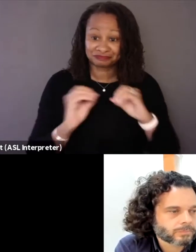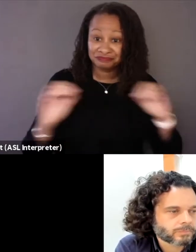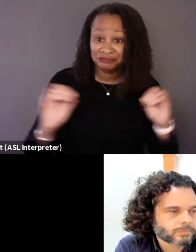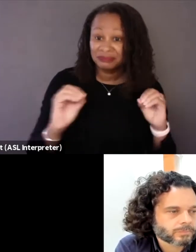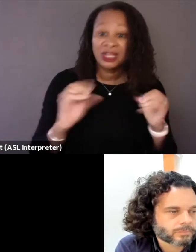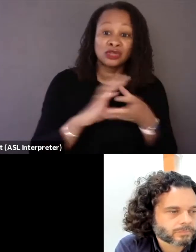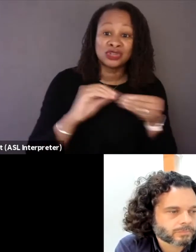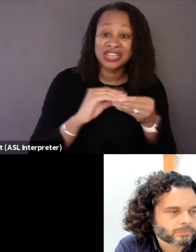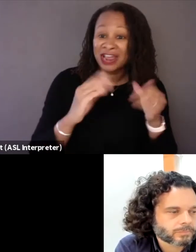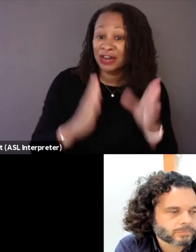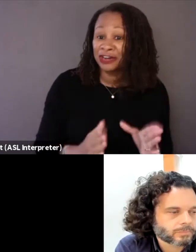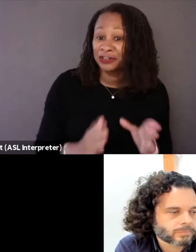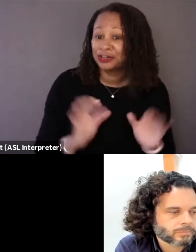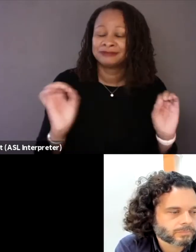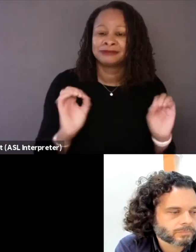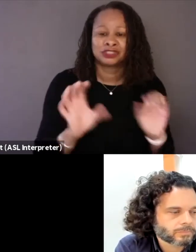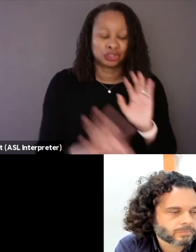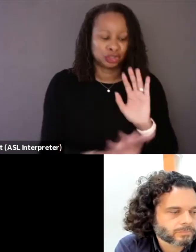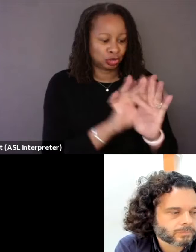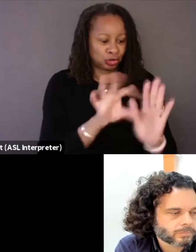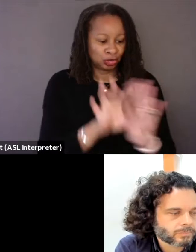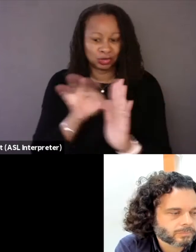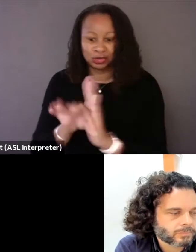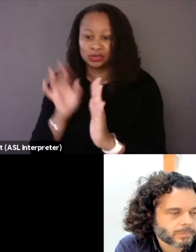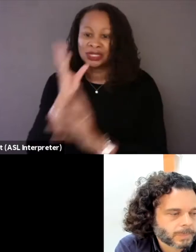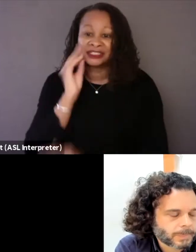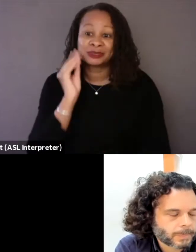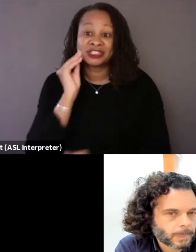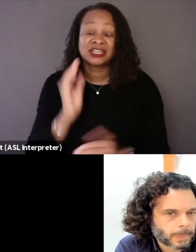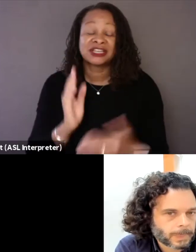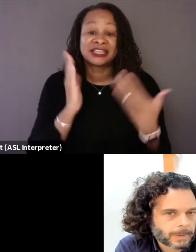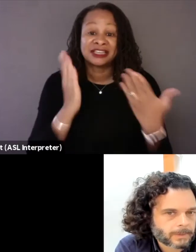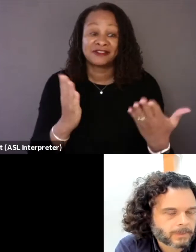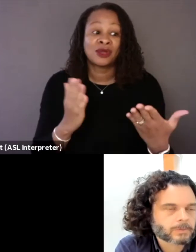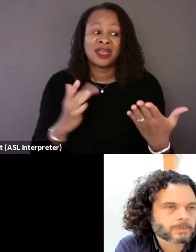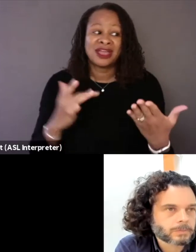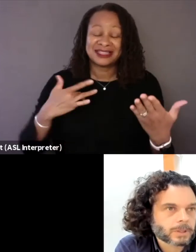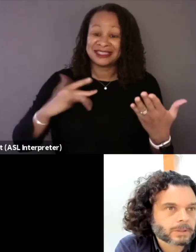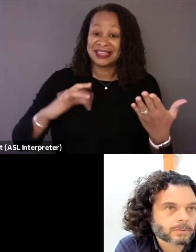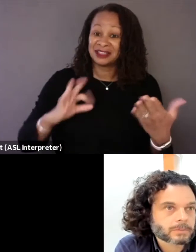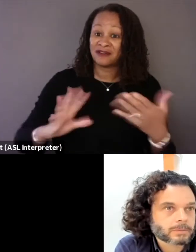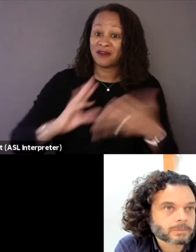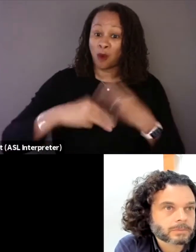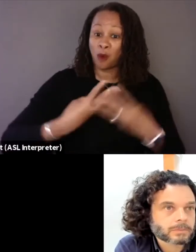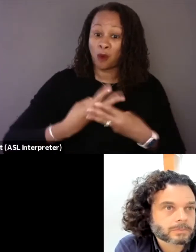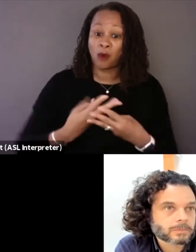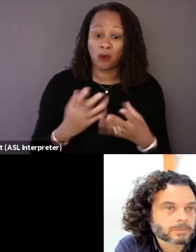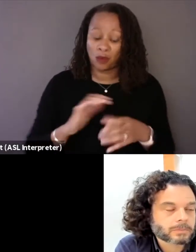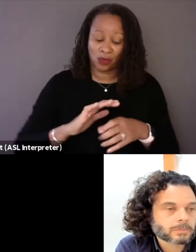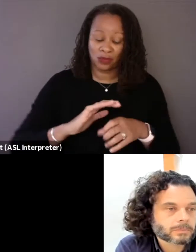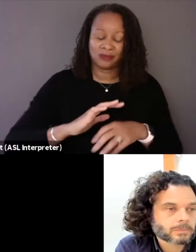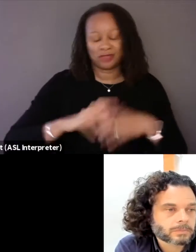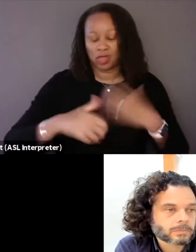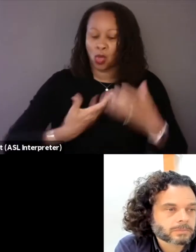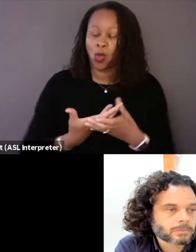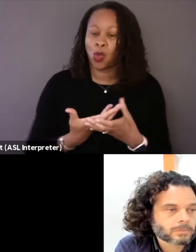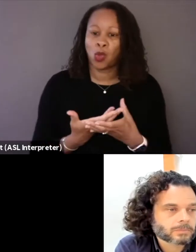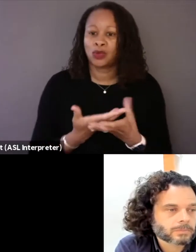you're choosing experiences that really give you a sense of the whole, even if you're, you know, you can't follow 28 people, nor would we want to.